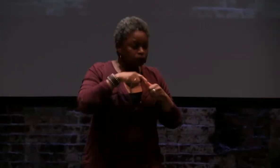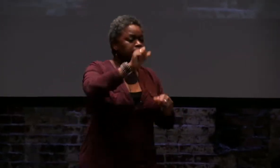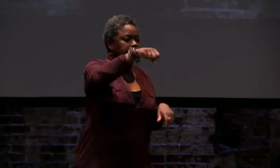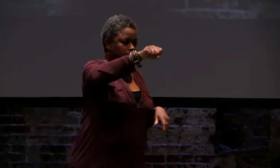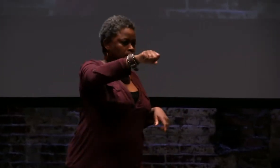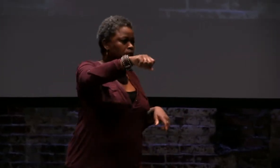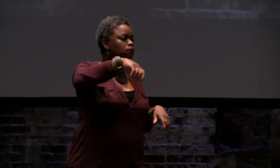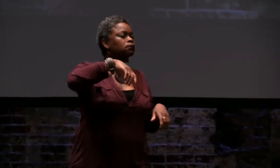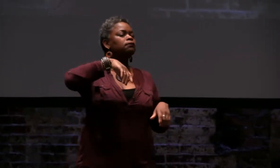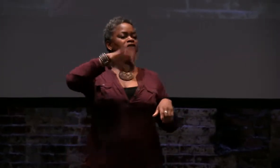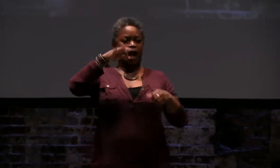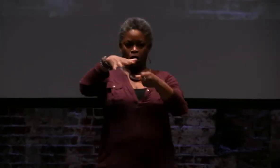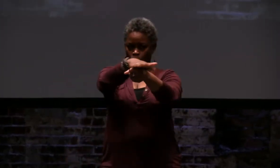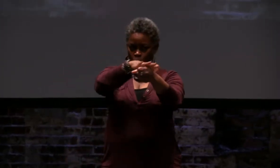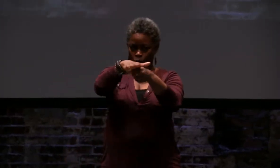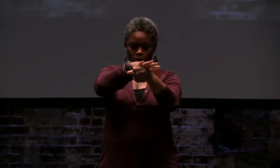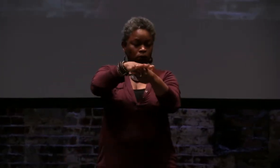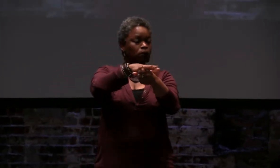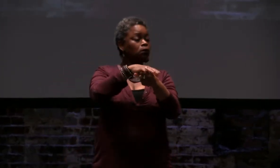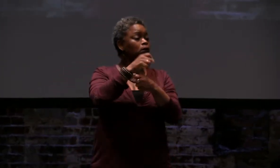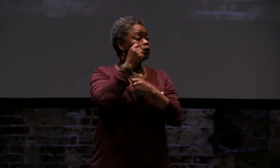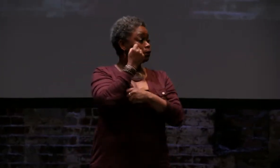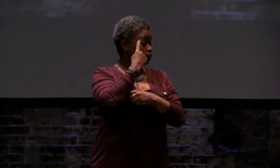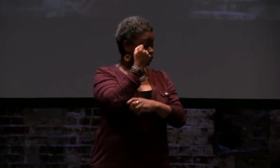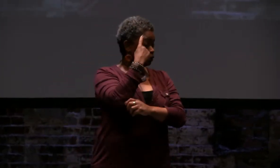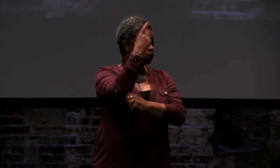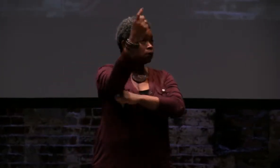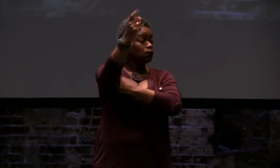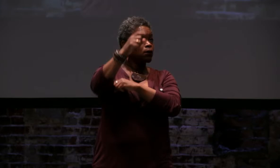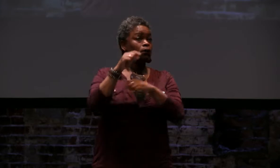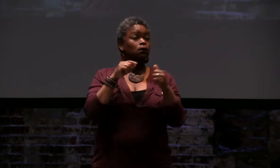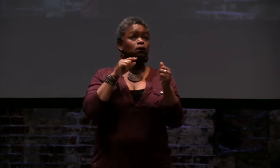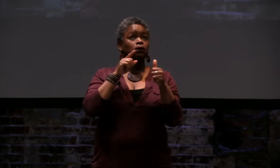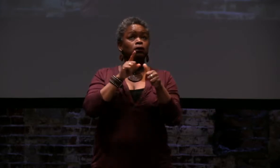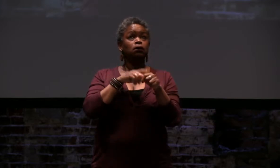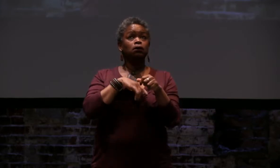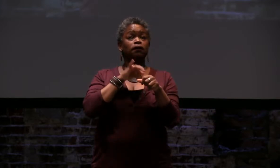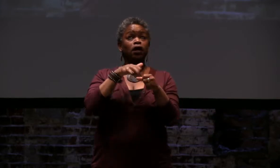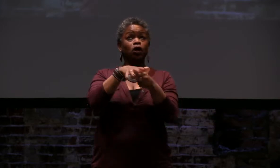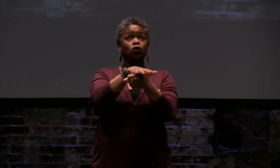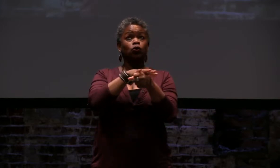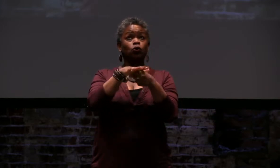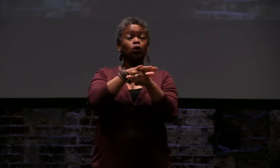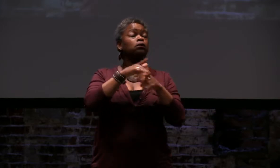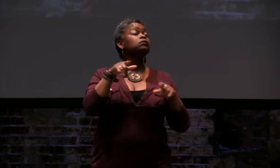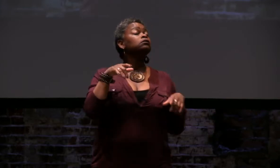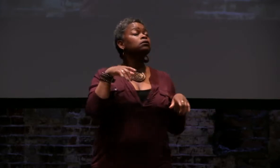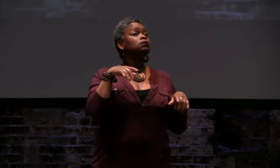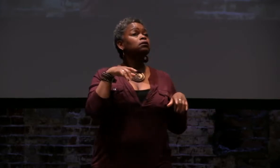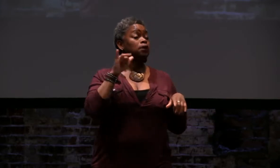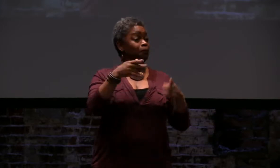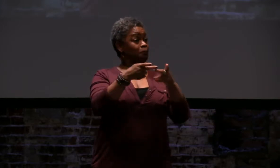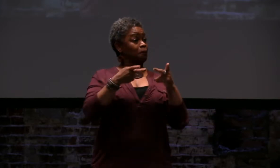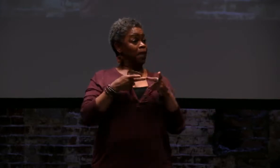[Male Interpreter 2] So a few things to talk about. We need a location space. Geographic space is needed.